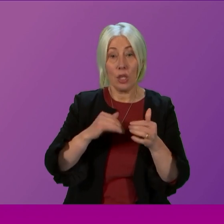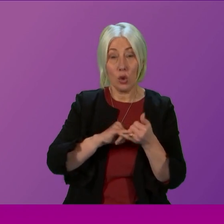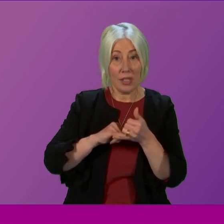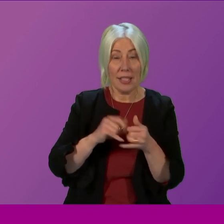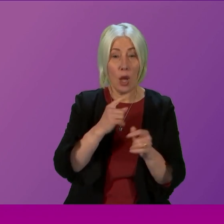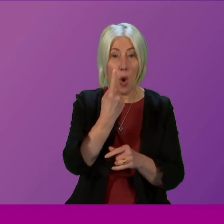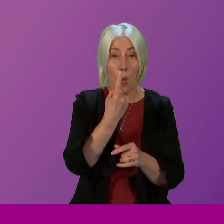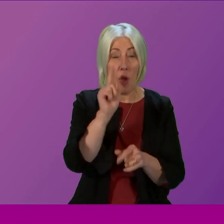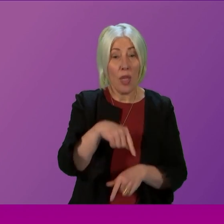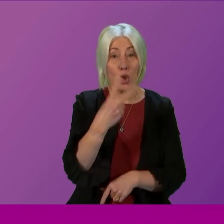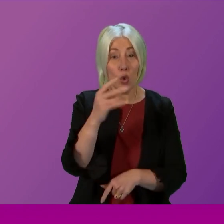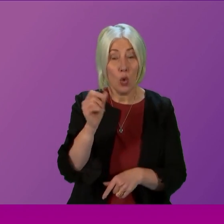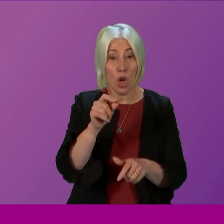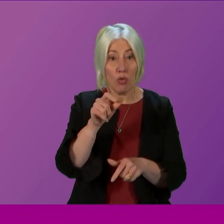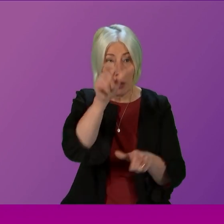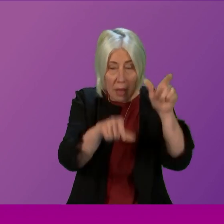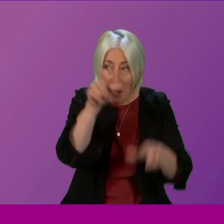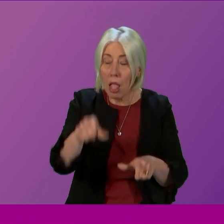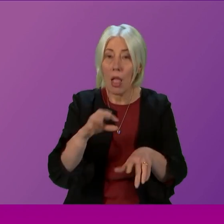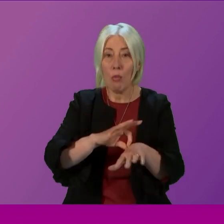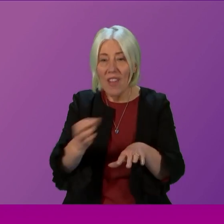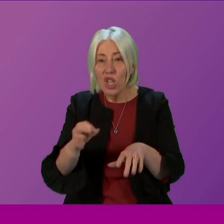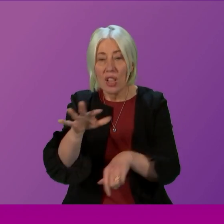autistic people, their families and professionals. Ninety-six per cent